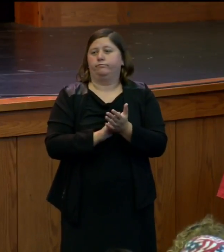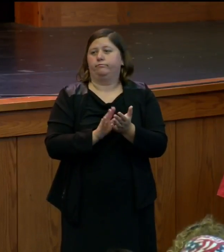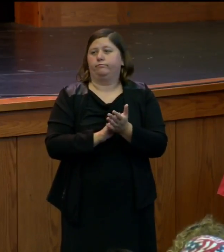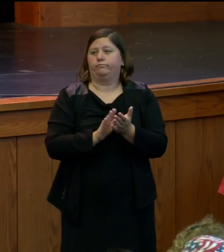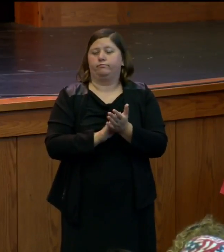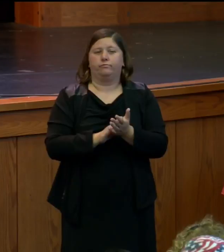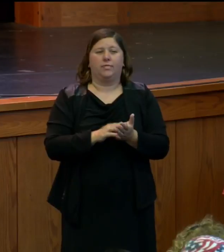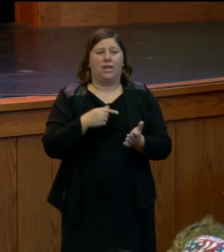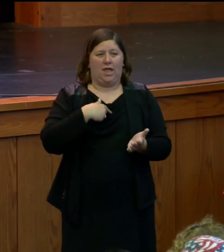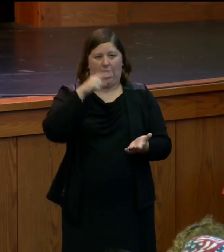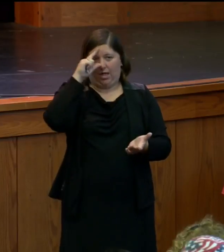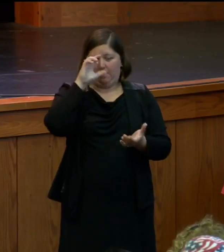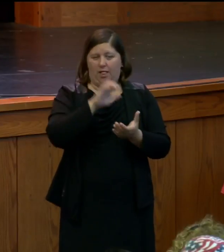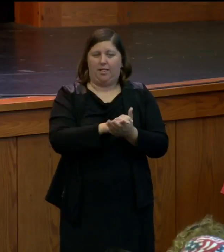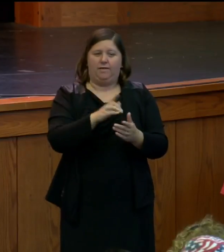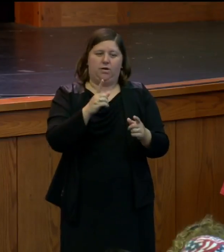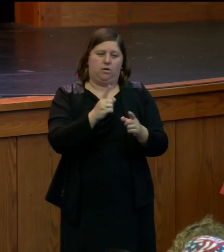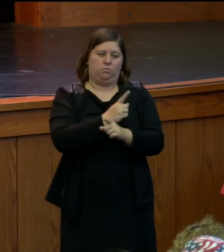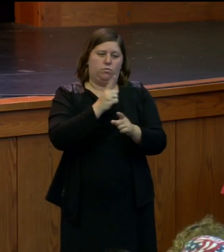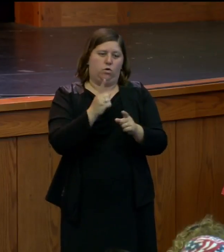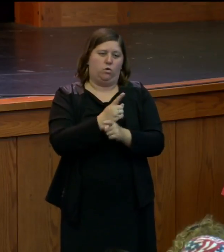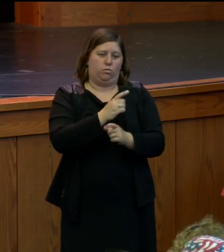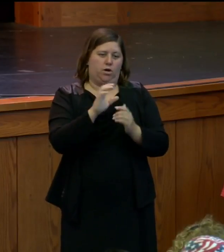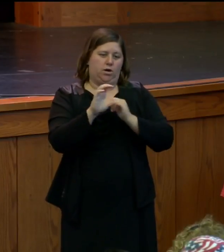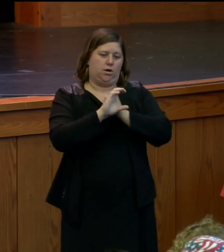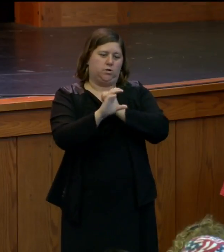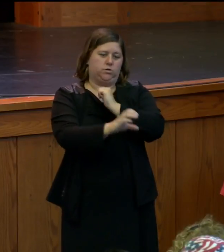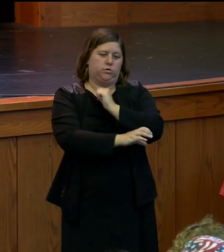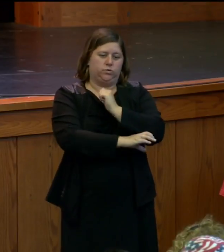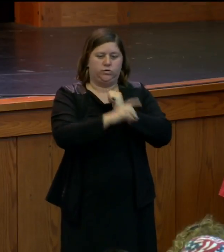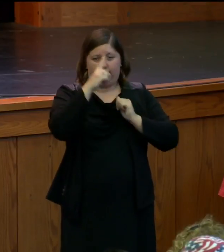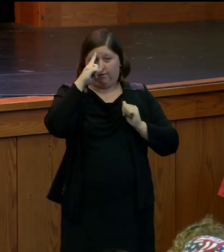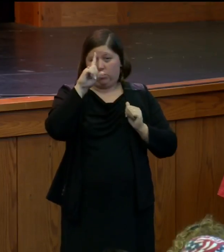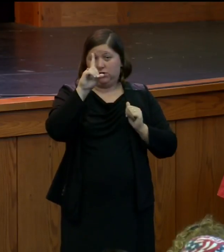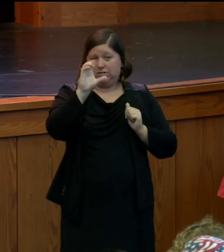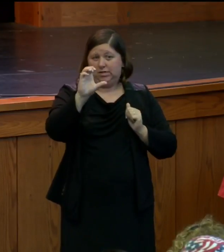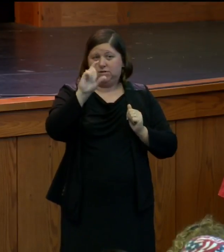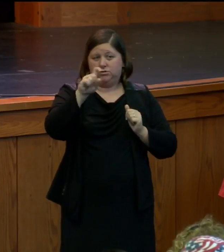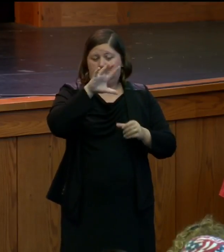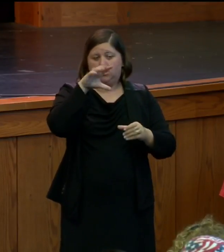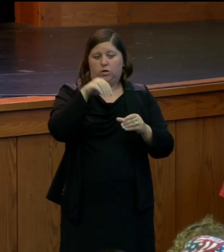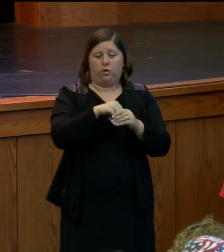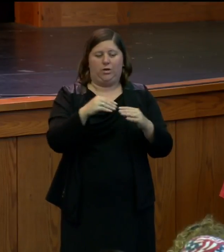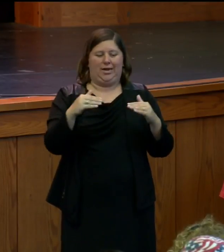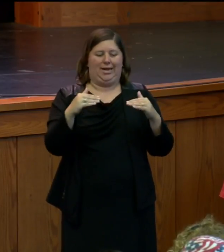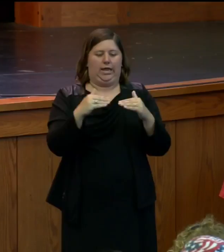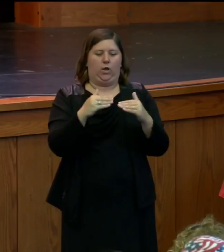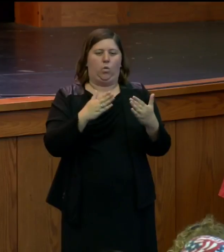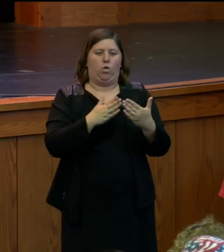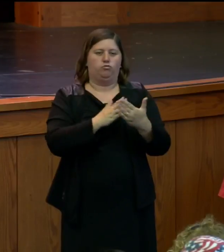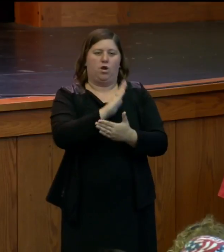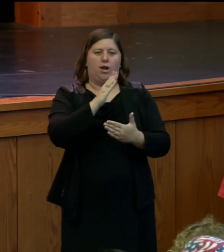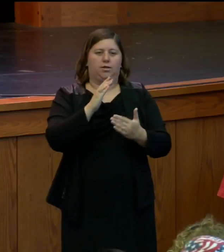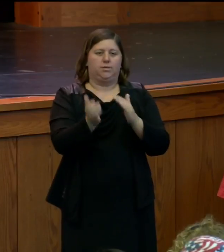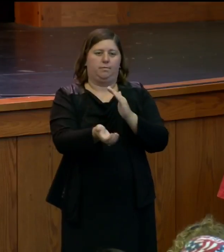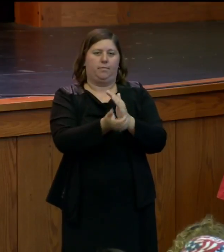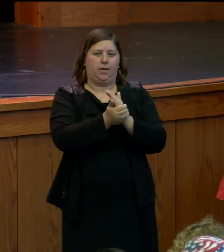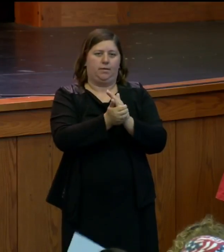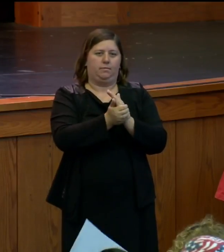I BELIEVE IN APPROPRIATE CONSTITUTION FOR D.C. SHOULD INCLUDE AN EQUAL RIGHTS AMENDMENT BARRING DISCRIMINATION